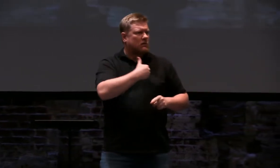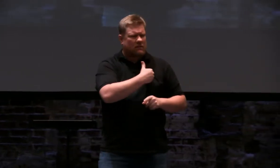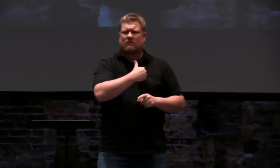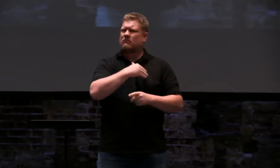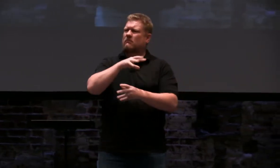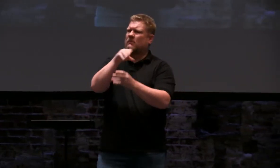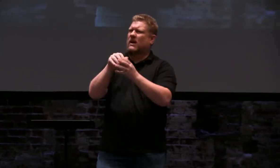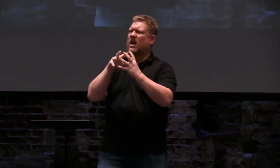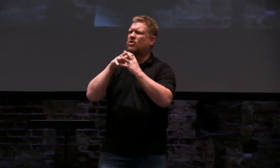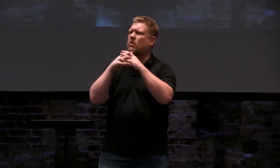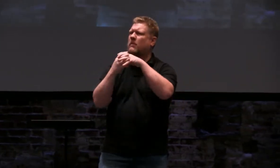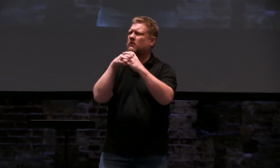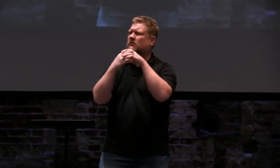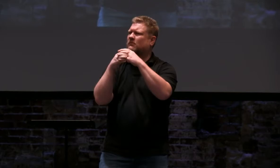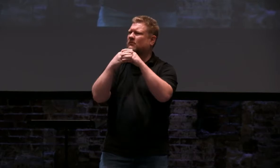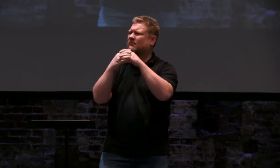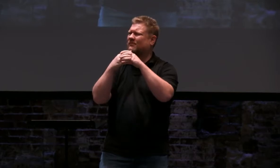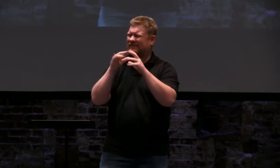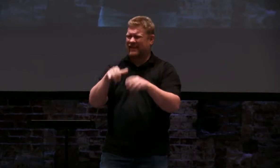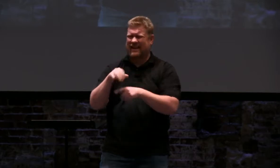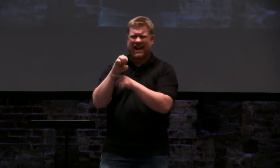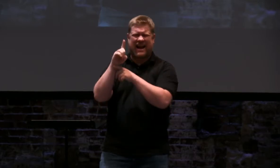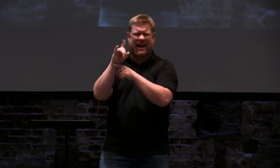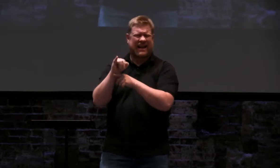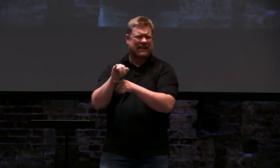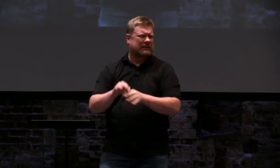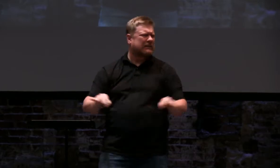So board members would be